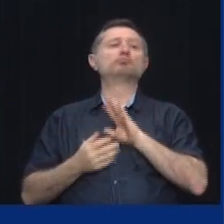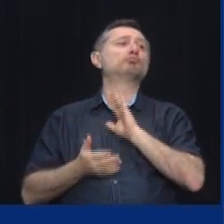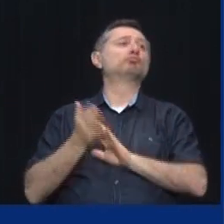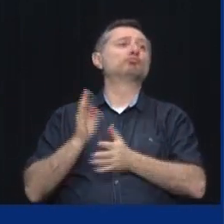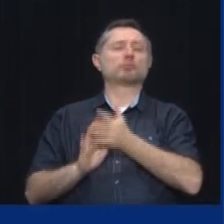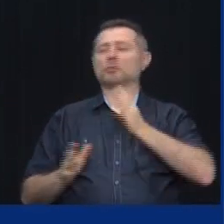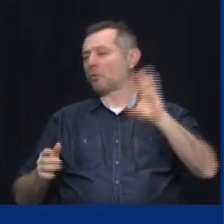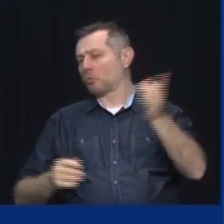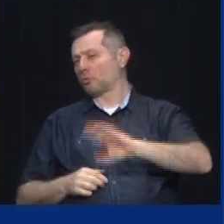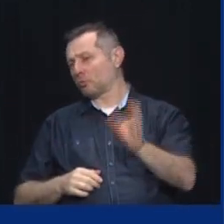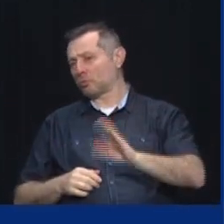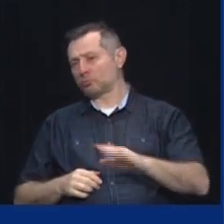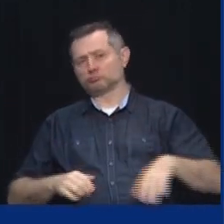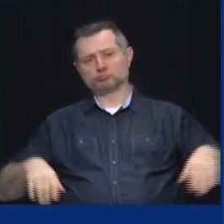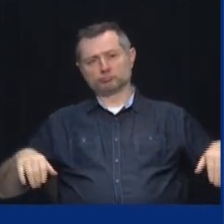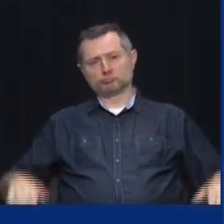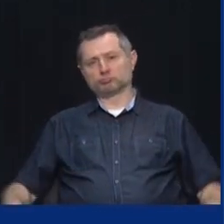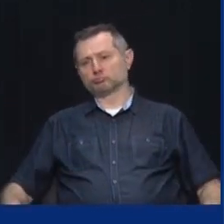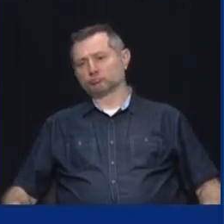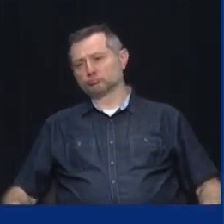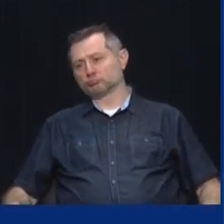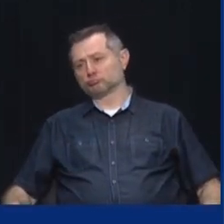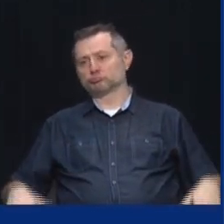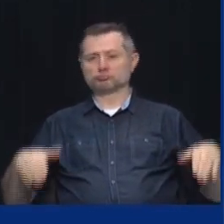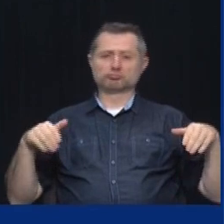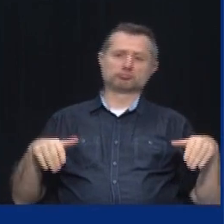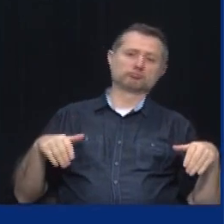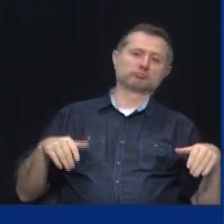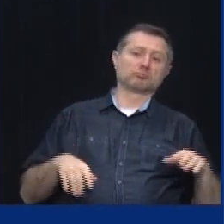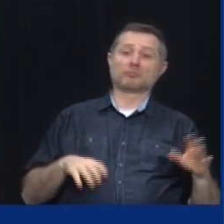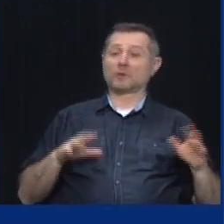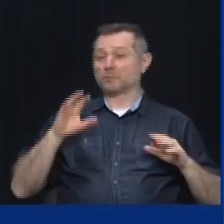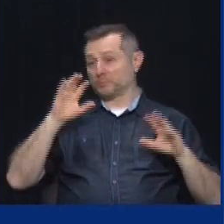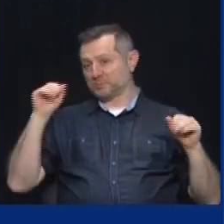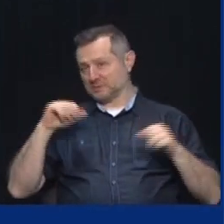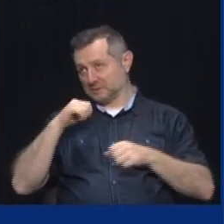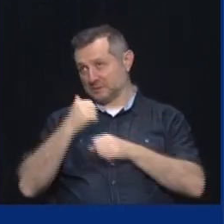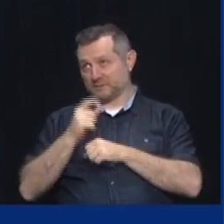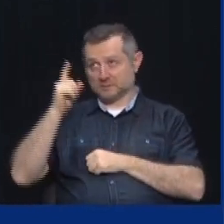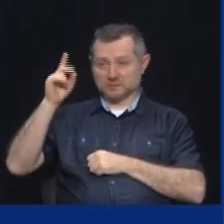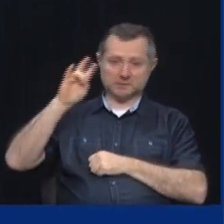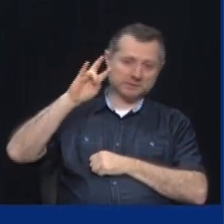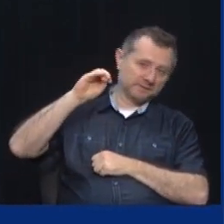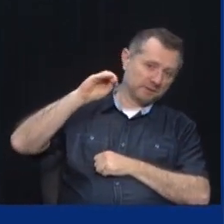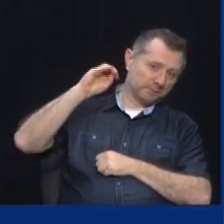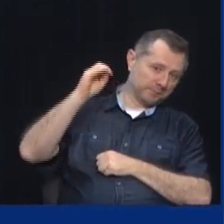CELEBRATION. WE WANT TO CELEBRATE, BUT WE NEED TO REMEMBER WHAT WE ARE